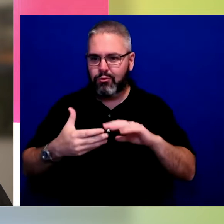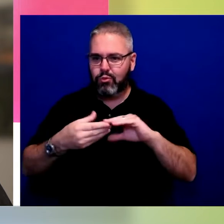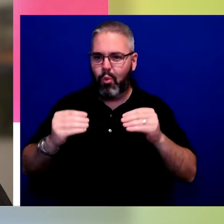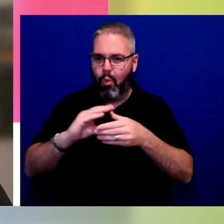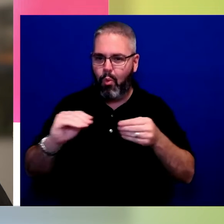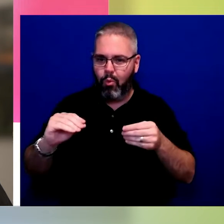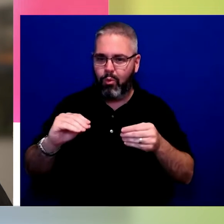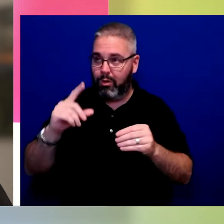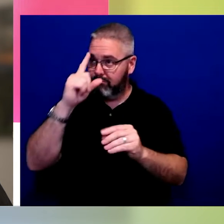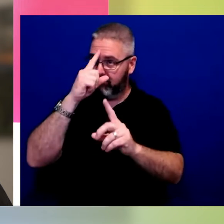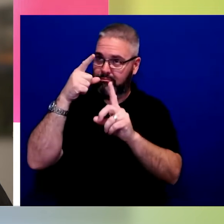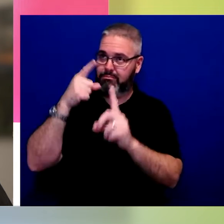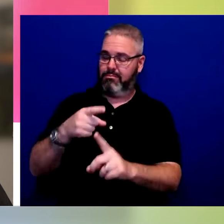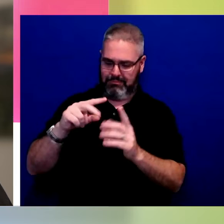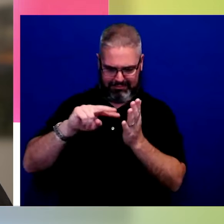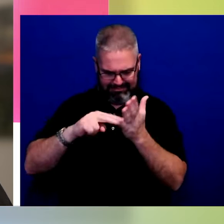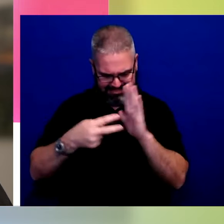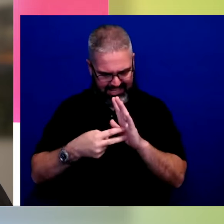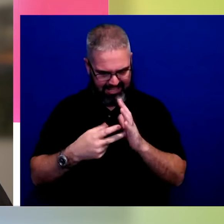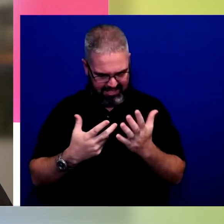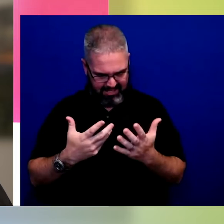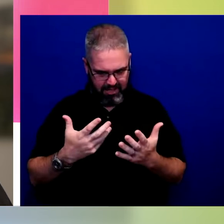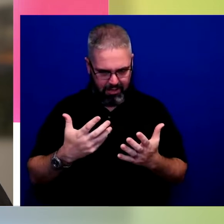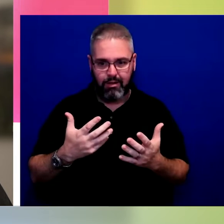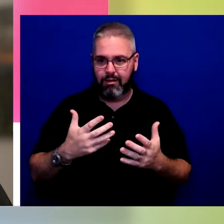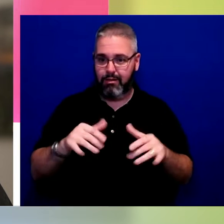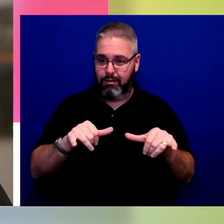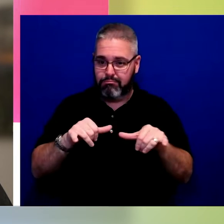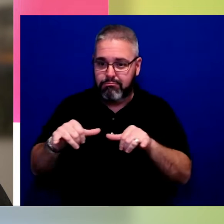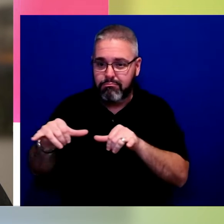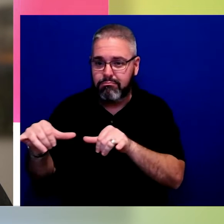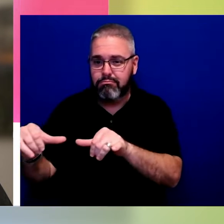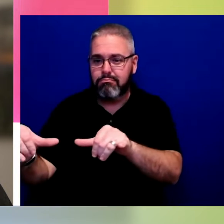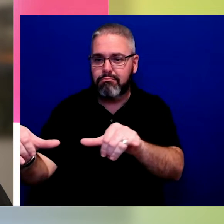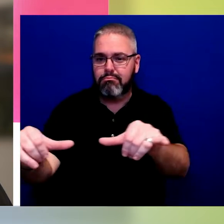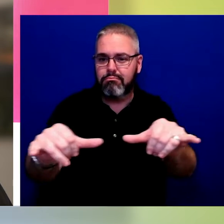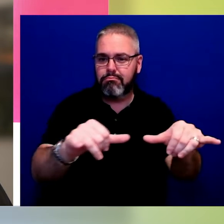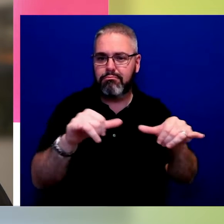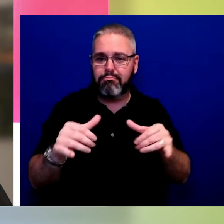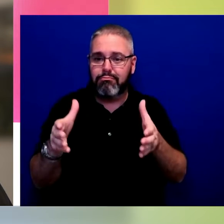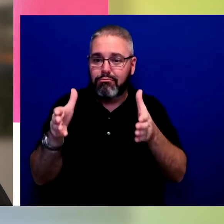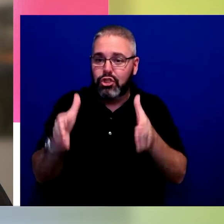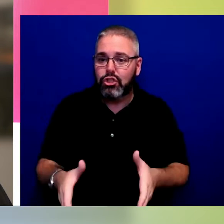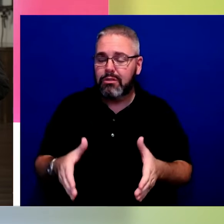was to share the connection that we all have for anyone who might benefit from it.